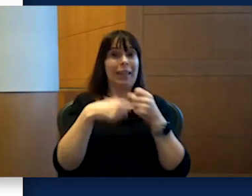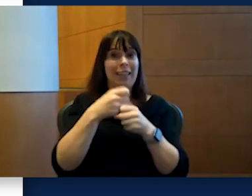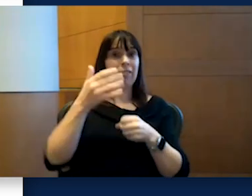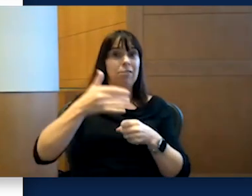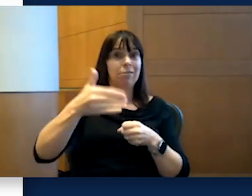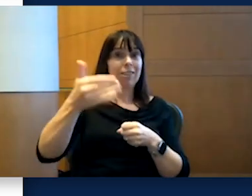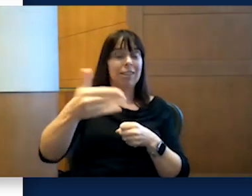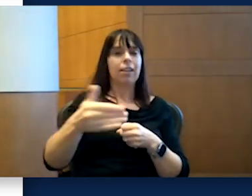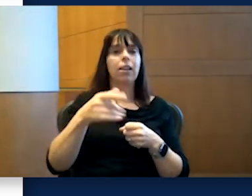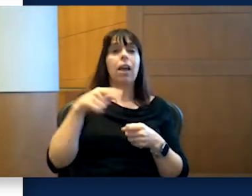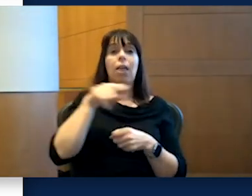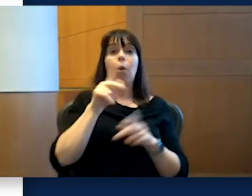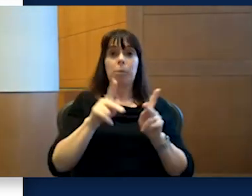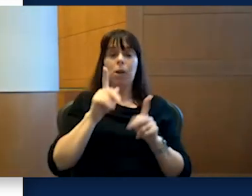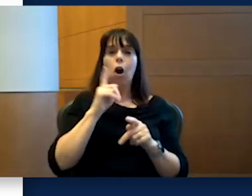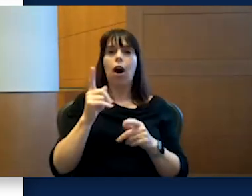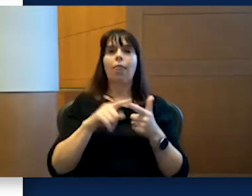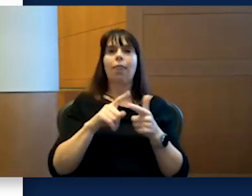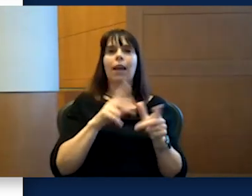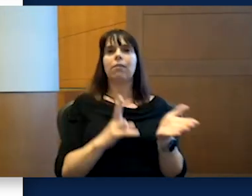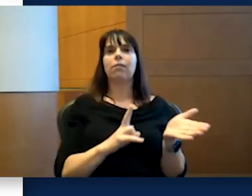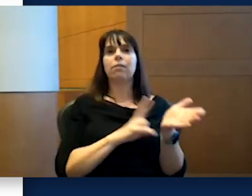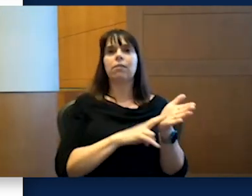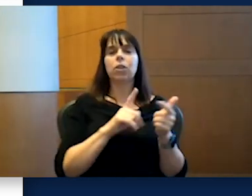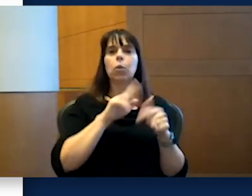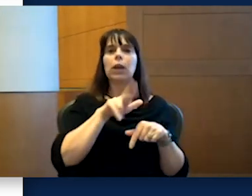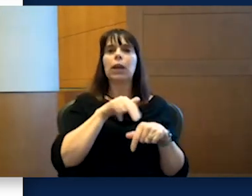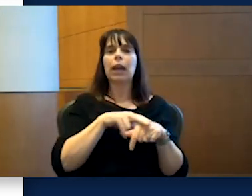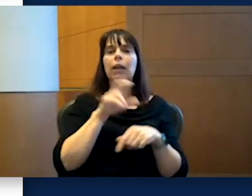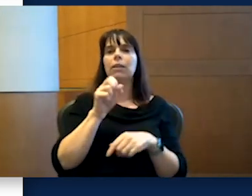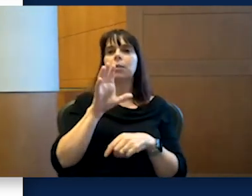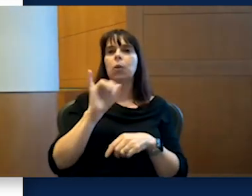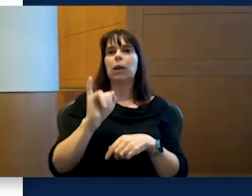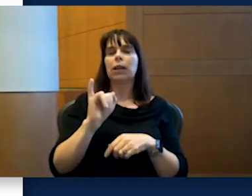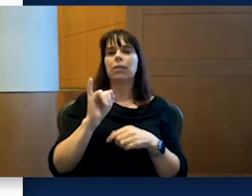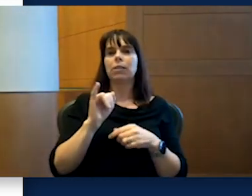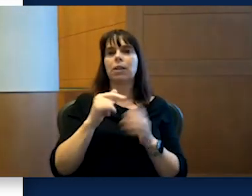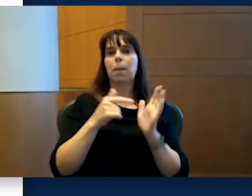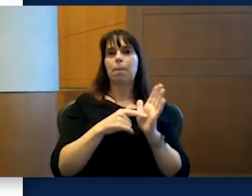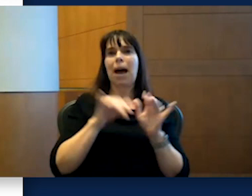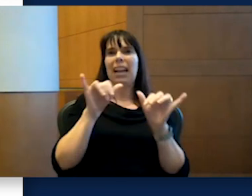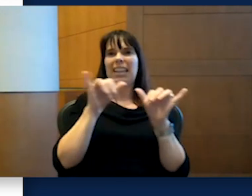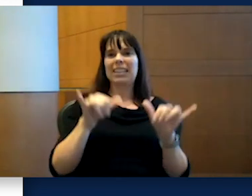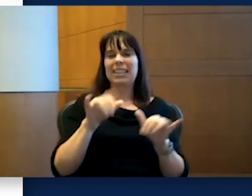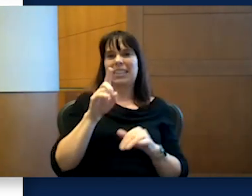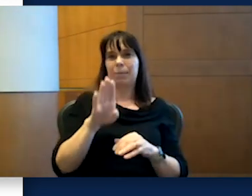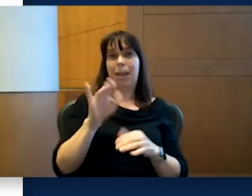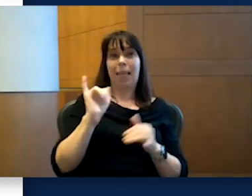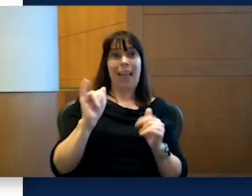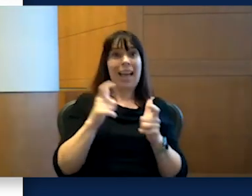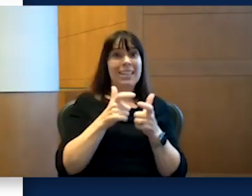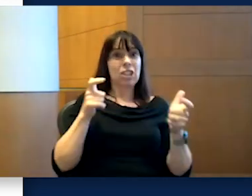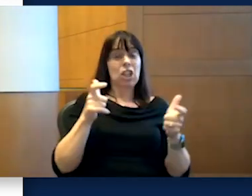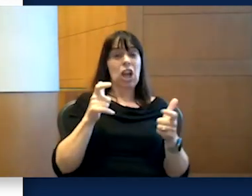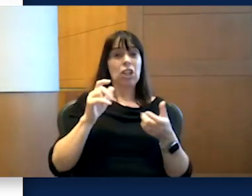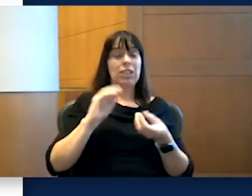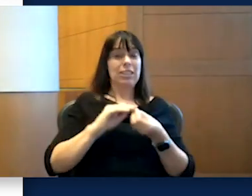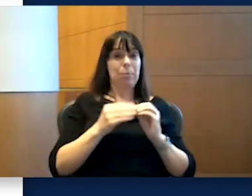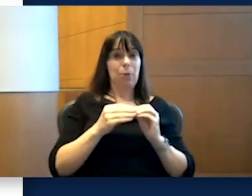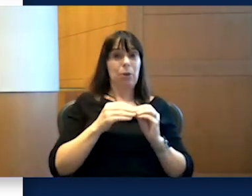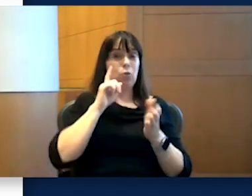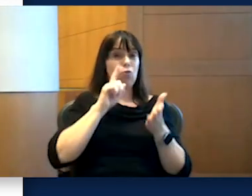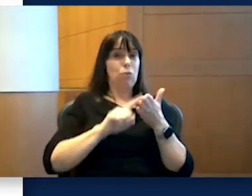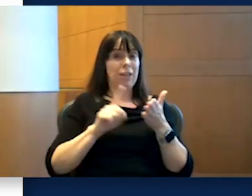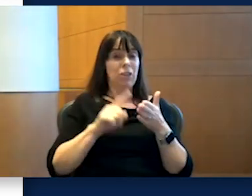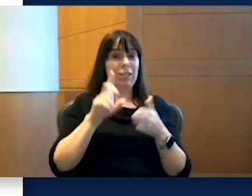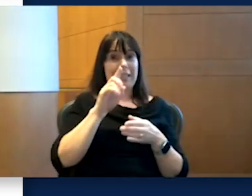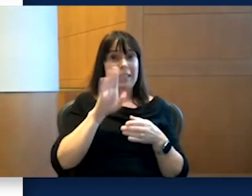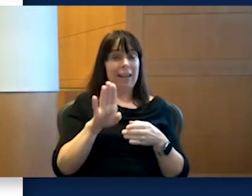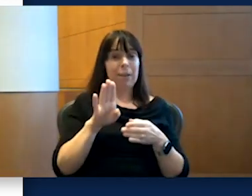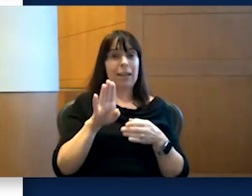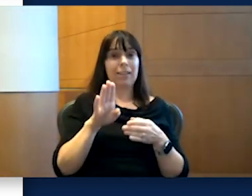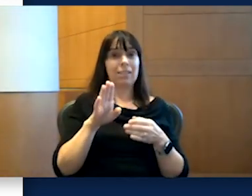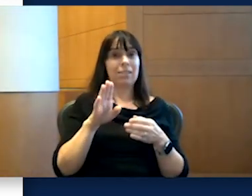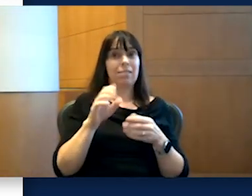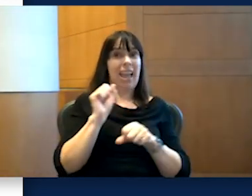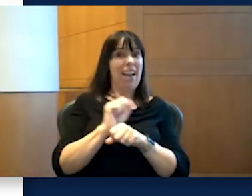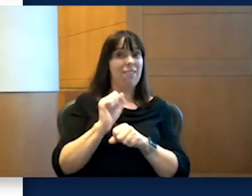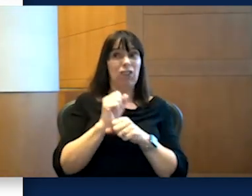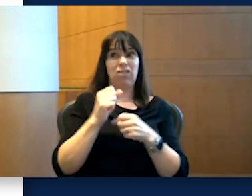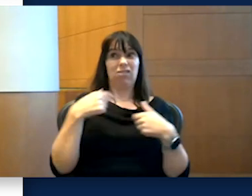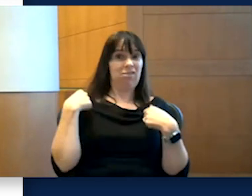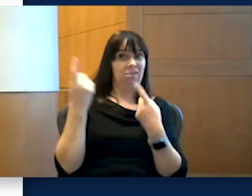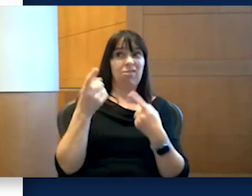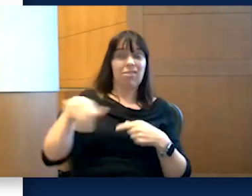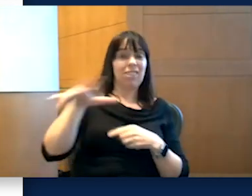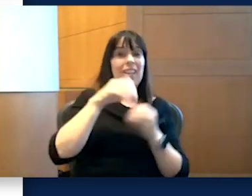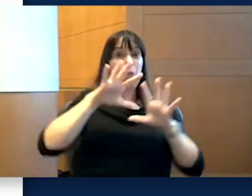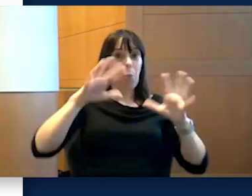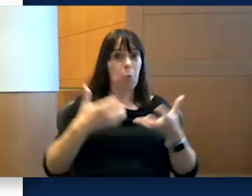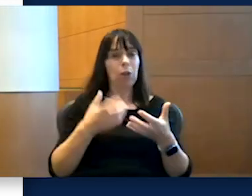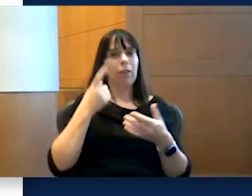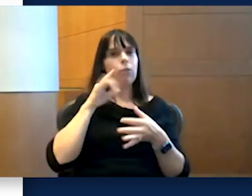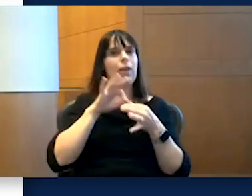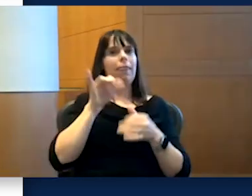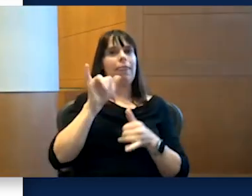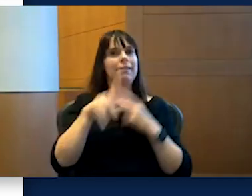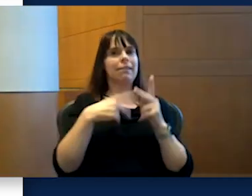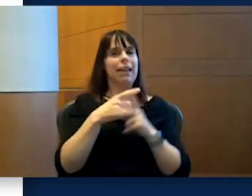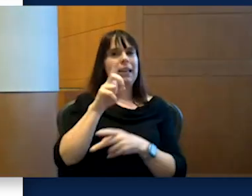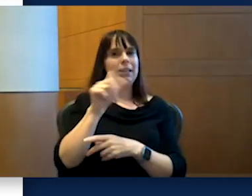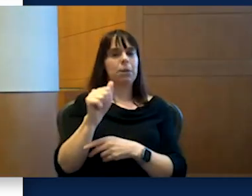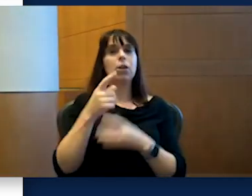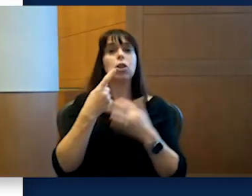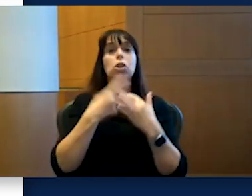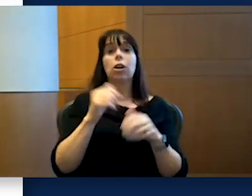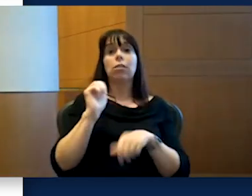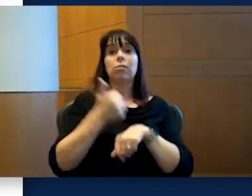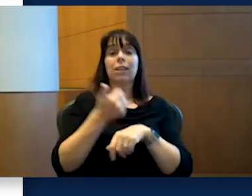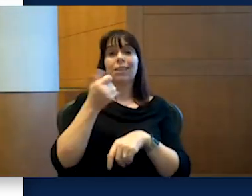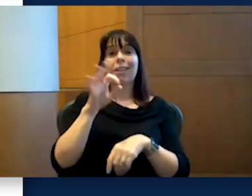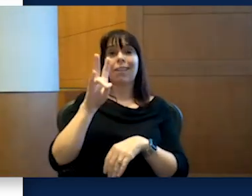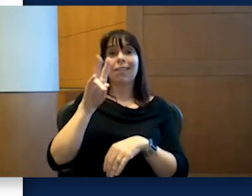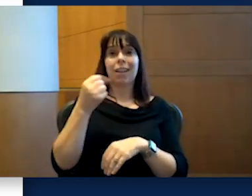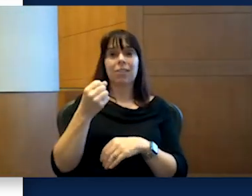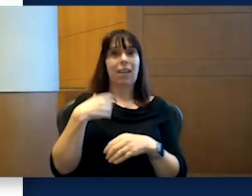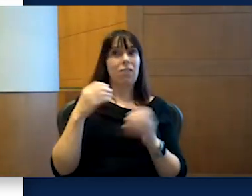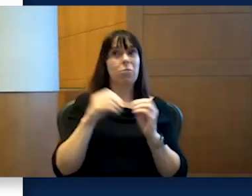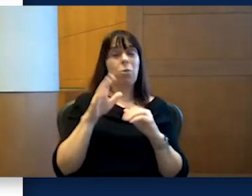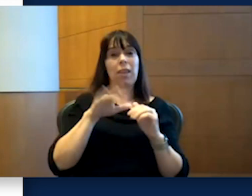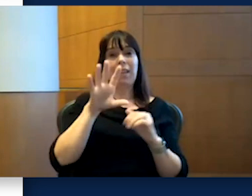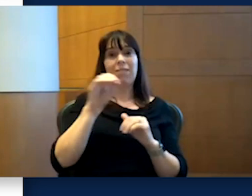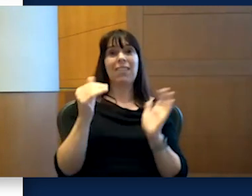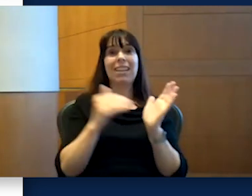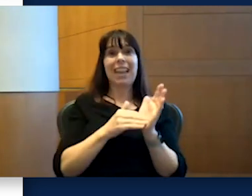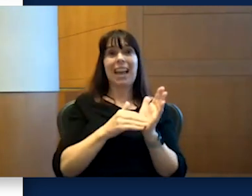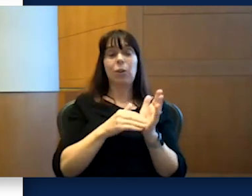These individuals are then entered in the National Spinal Cord Injury Model Systems database. This is the largest research and database effort in the world related to disability. It started in the 1970s and has over 50,000 unique individuals with spinal cord injury participating.